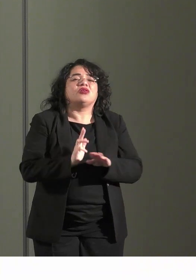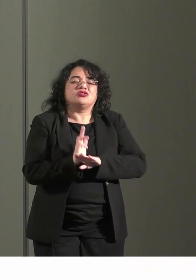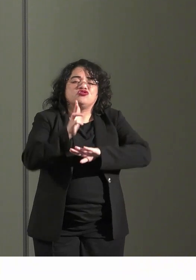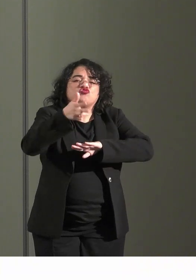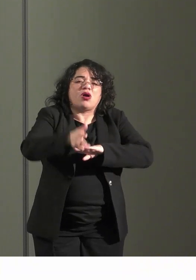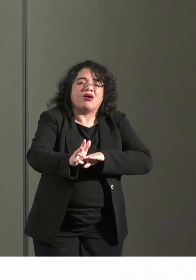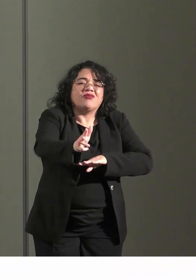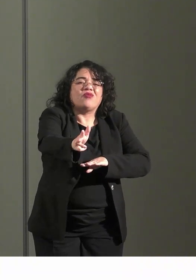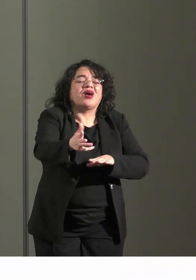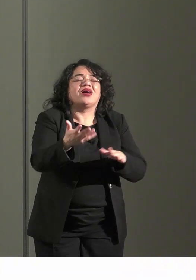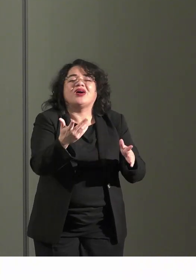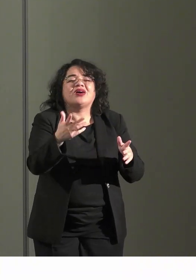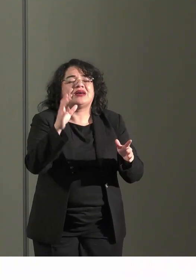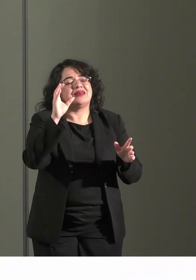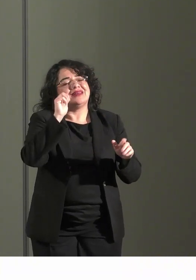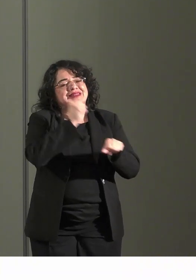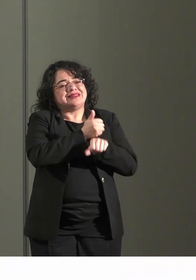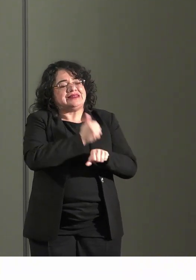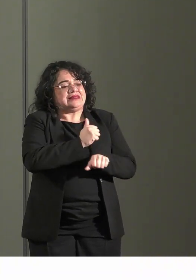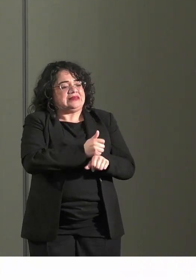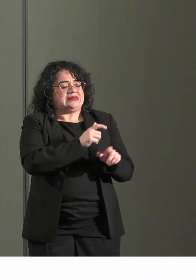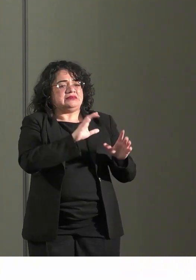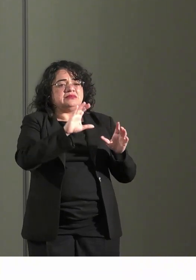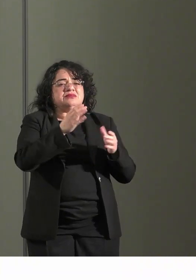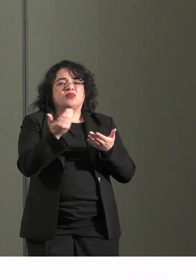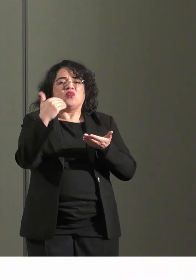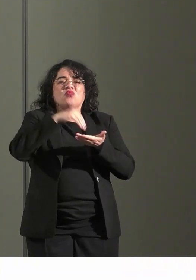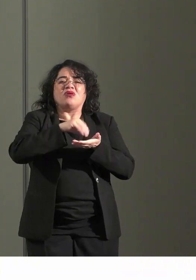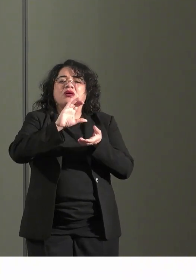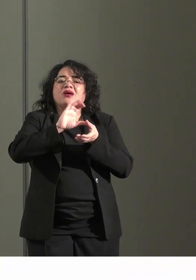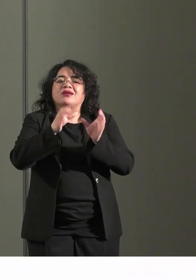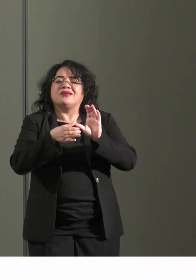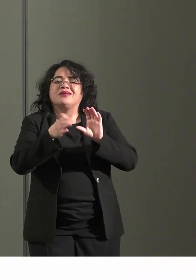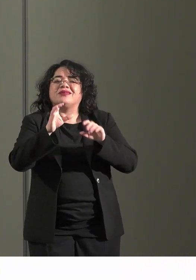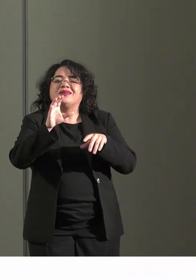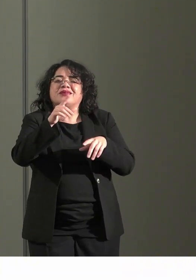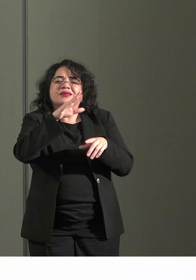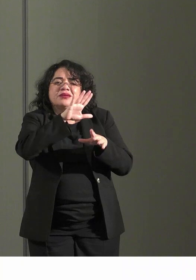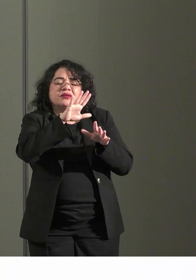We come back with solutions to say, reconfigure the way you design the house and add features